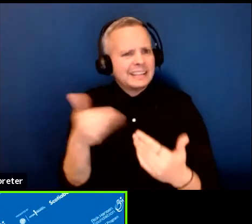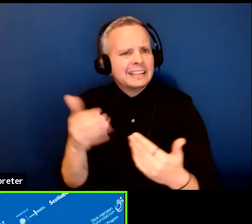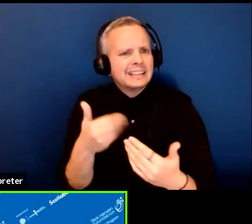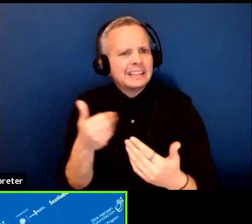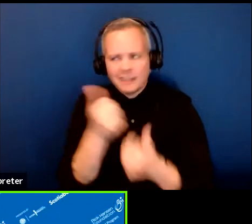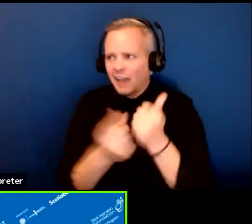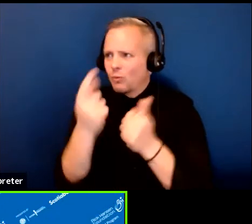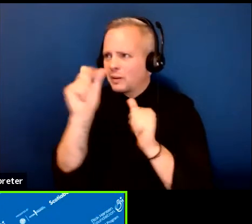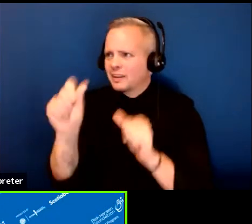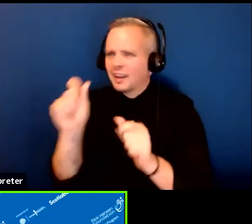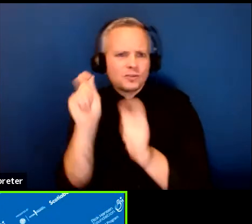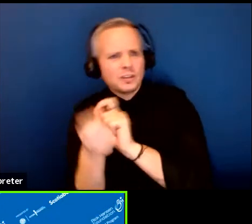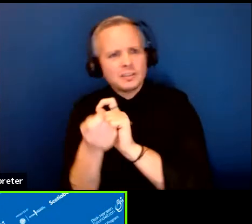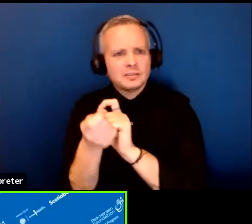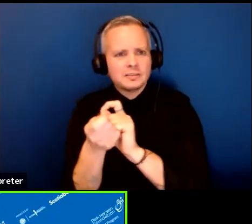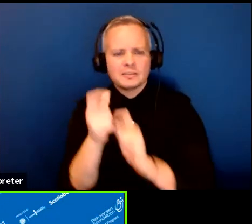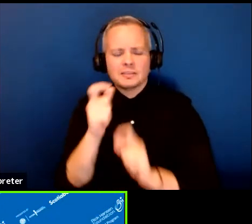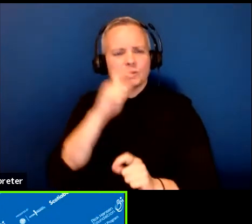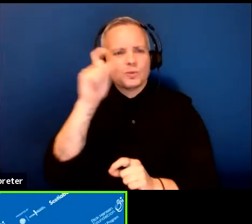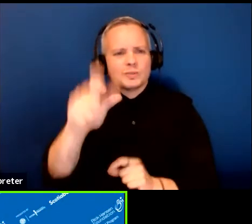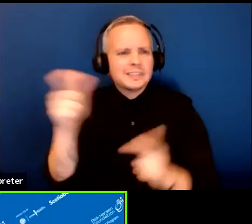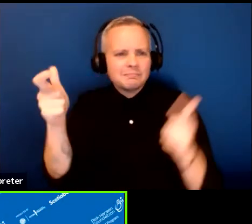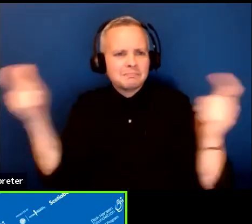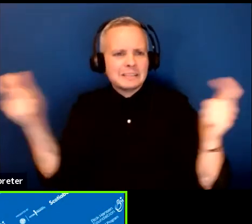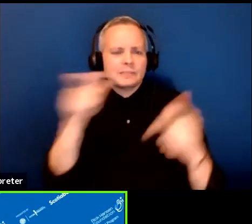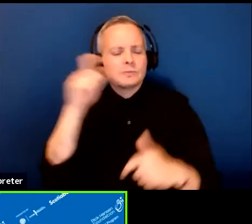THANK YOU, TERI. AND I THINK THE LAST THING I'M